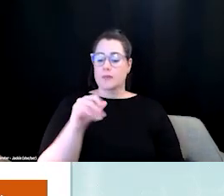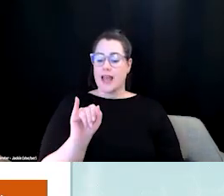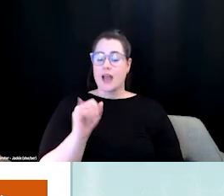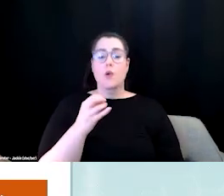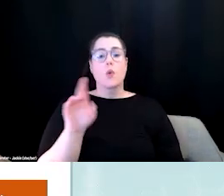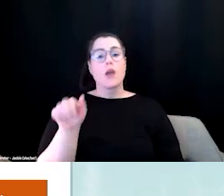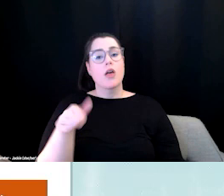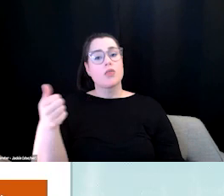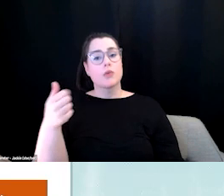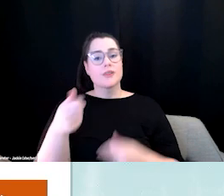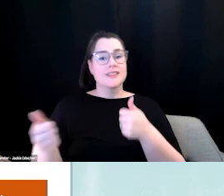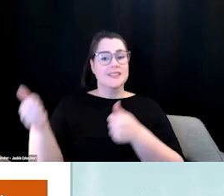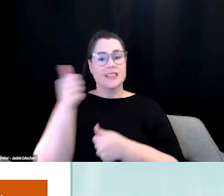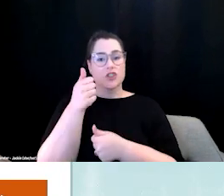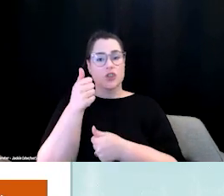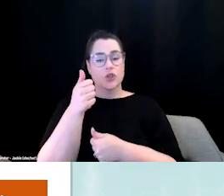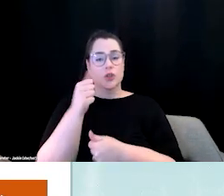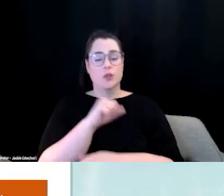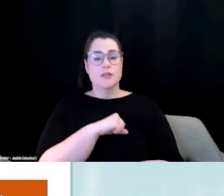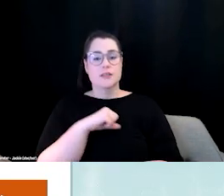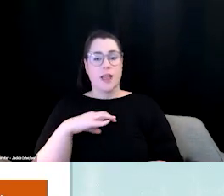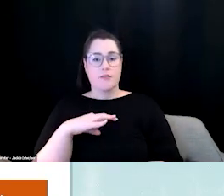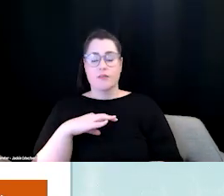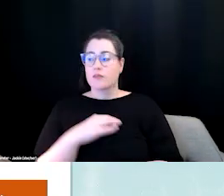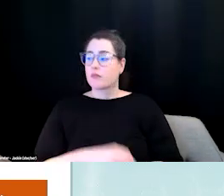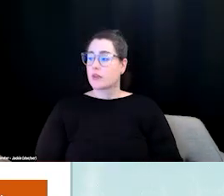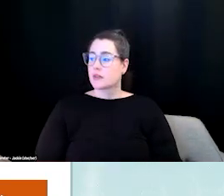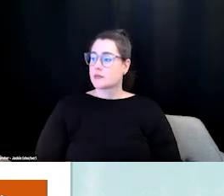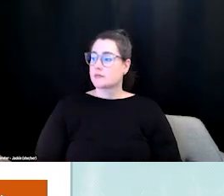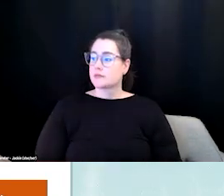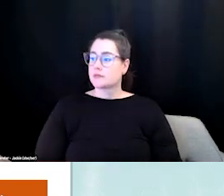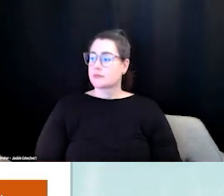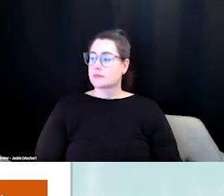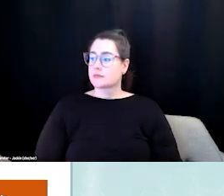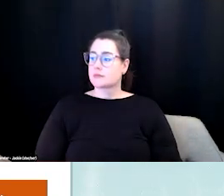For the CAREER solicitation, you should not be adding co-PIs.